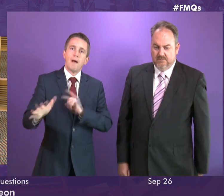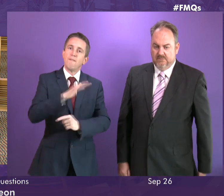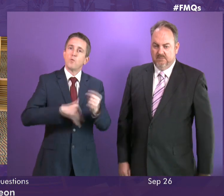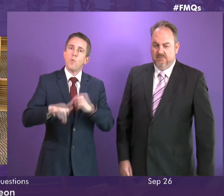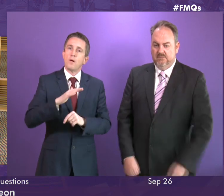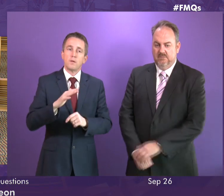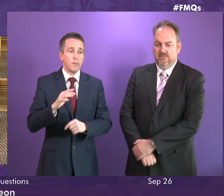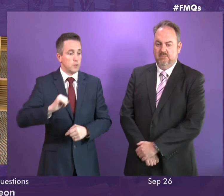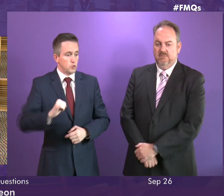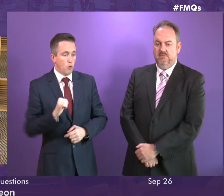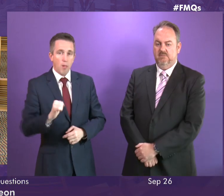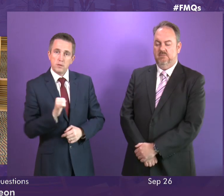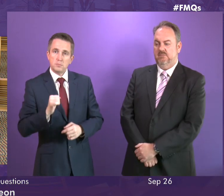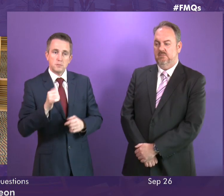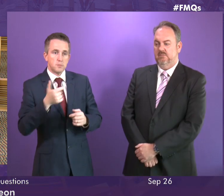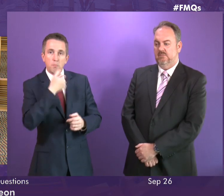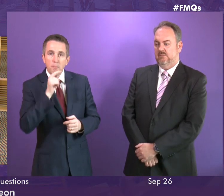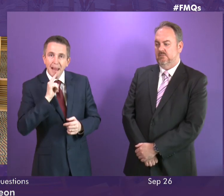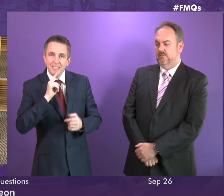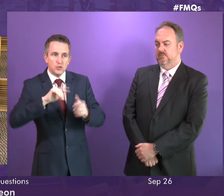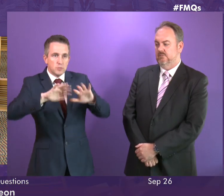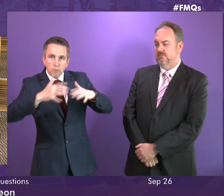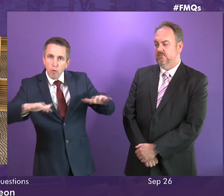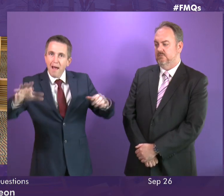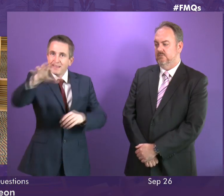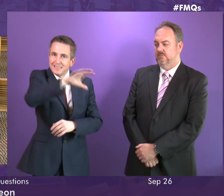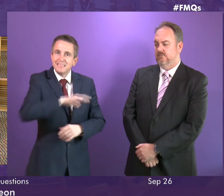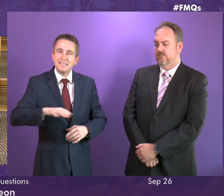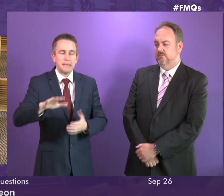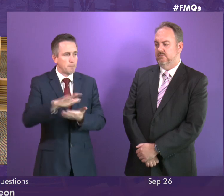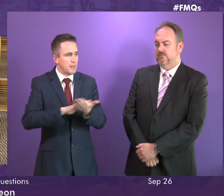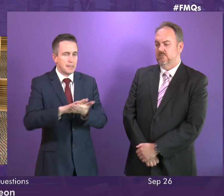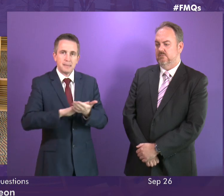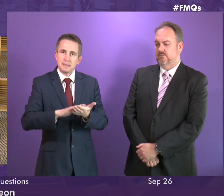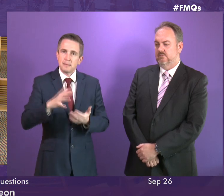Scotland has particular demographic challenges and needs, which makes it essential that we